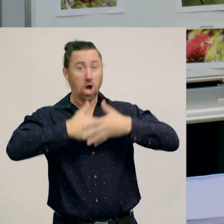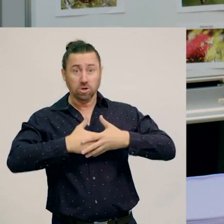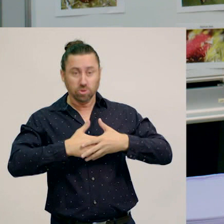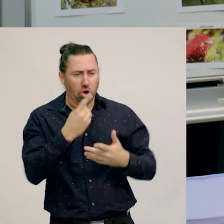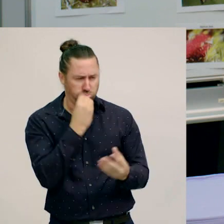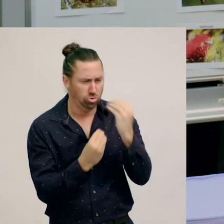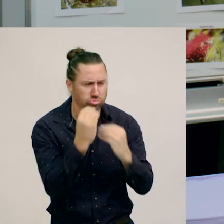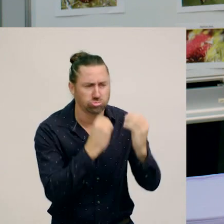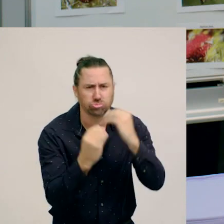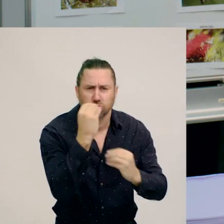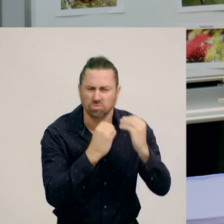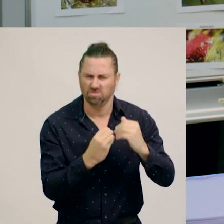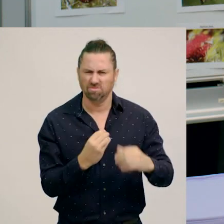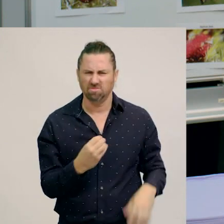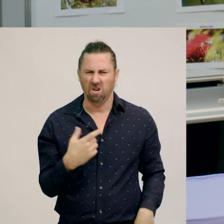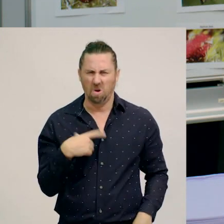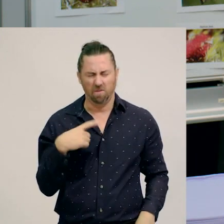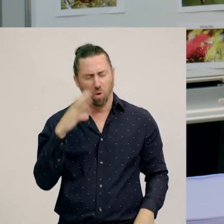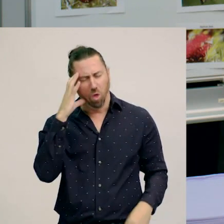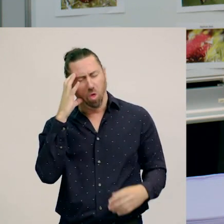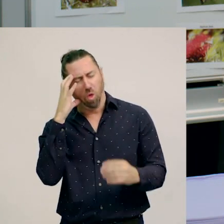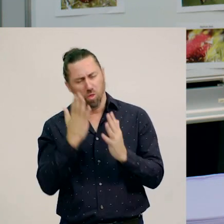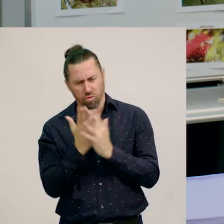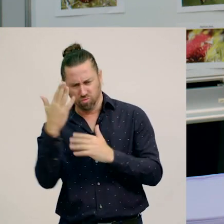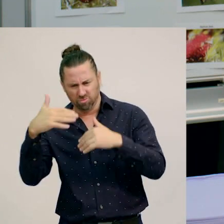So why do koalas sleep so much? Well.